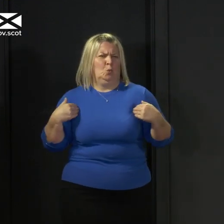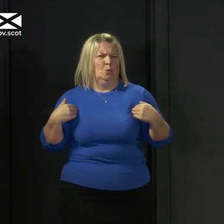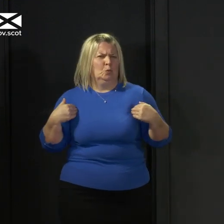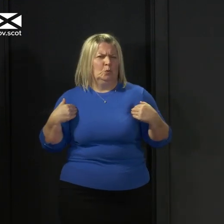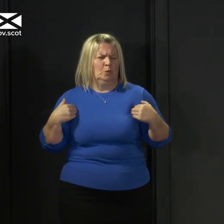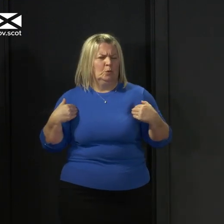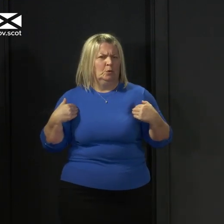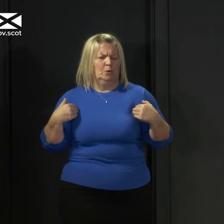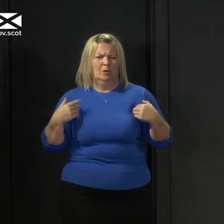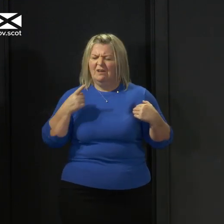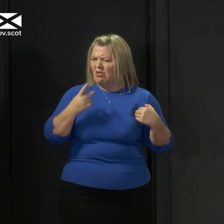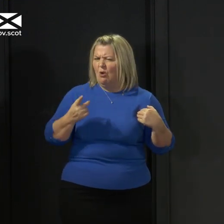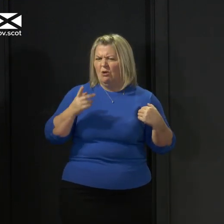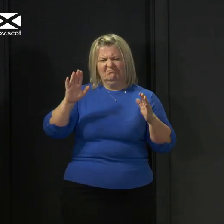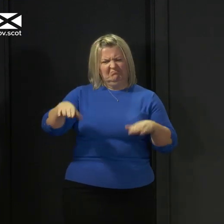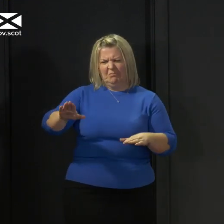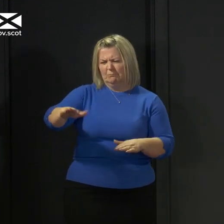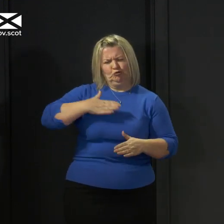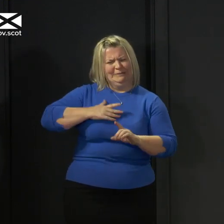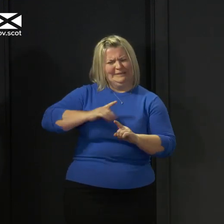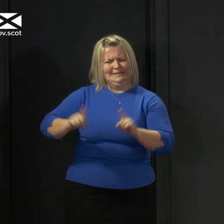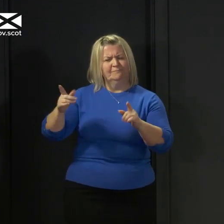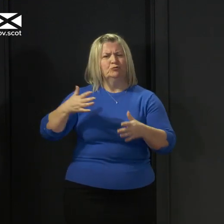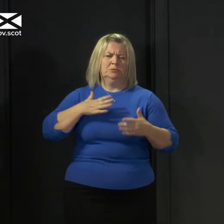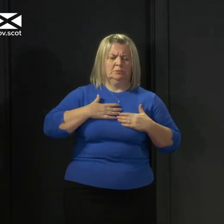further or faster you know mass gatherings schools to a